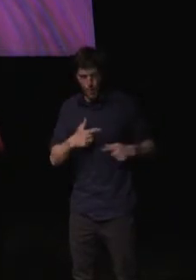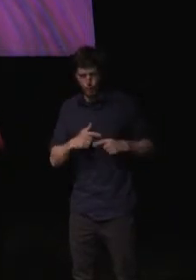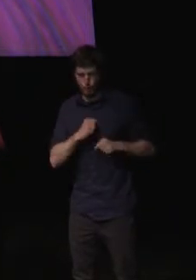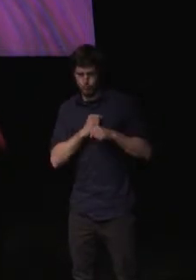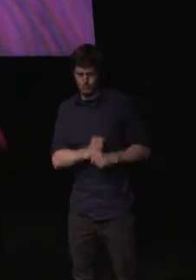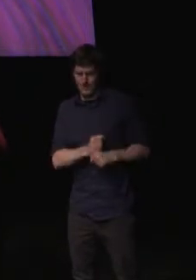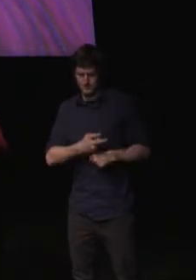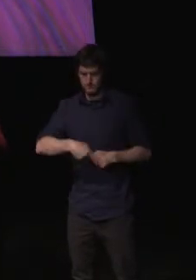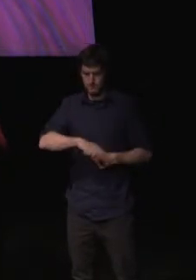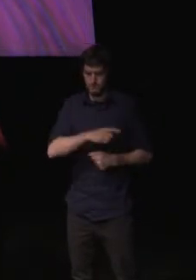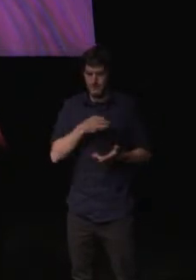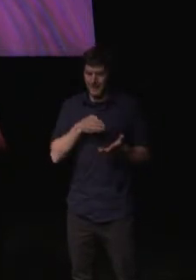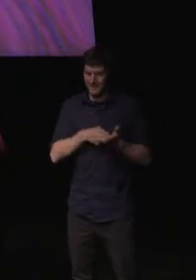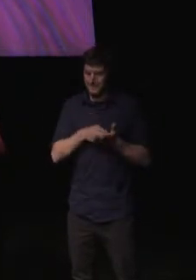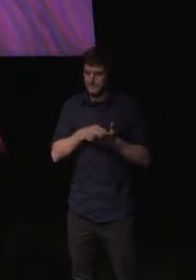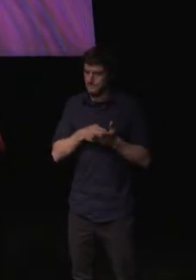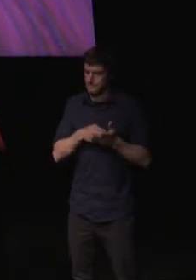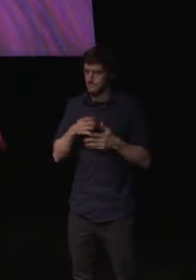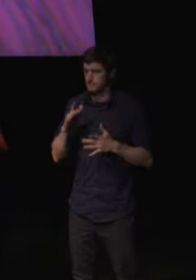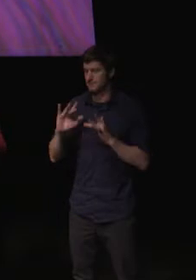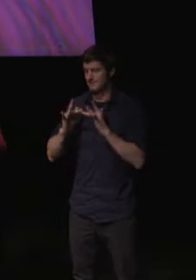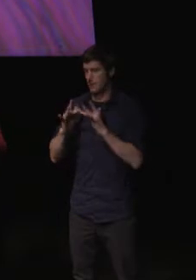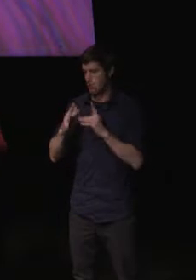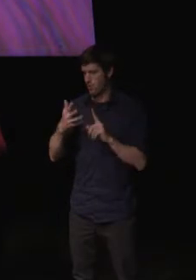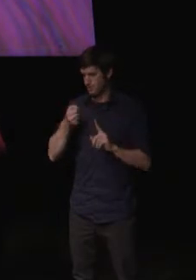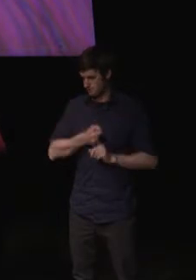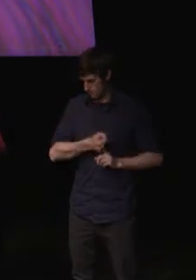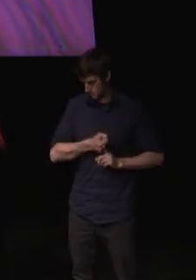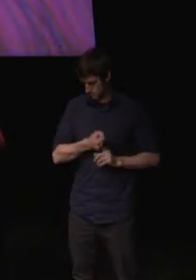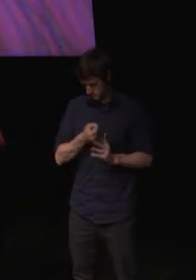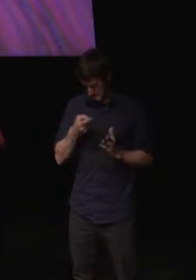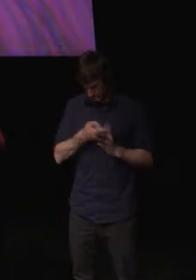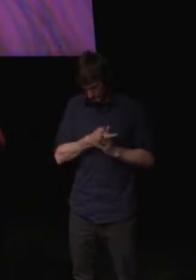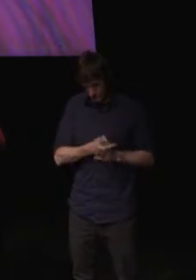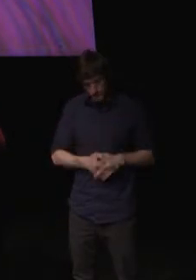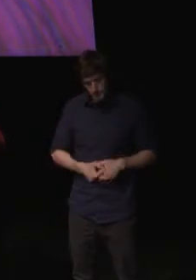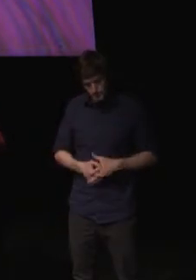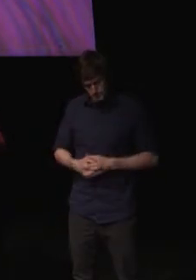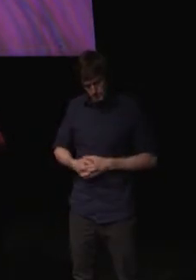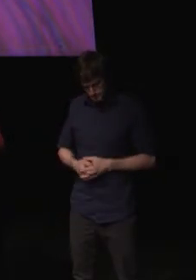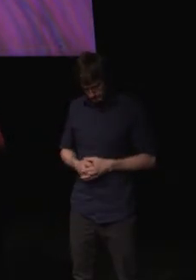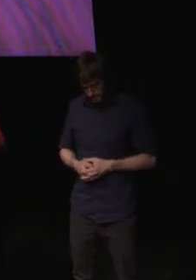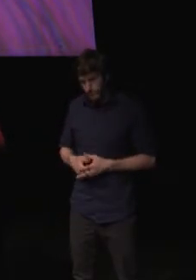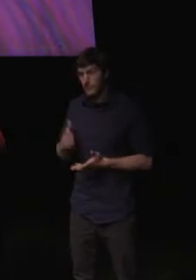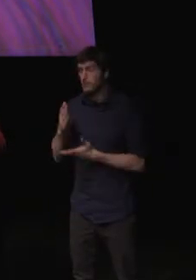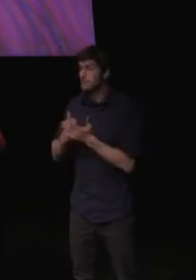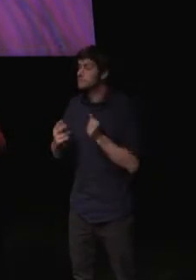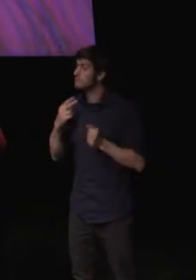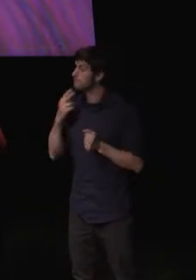So, one of the problems that some voice-systems in the past have had is that if you're playing with someone new,